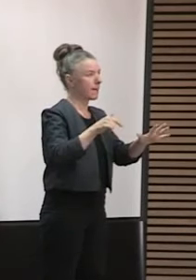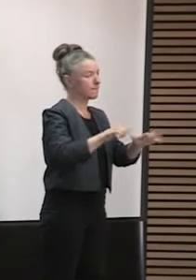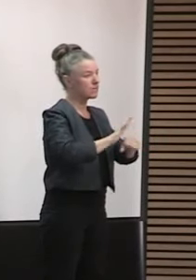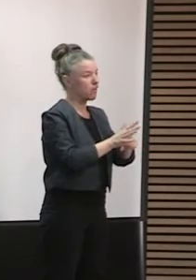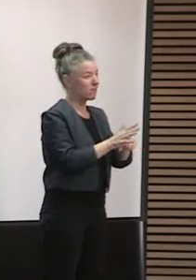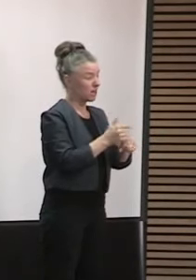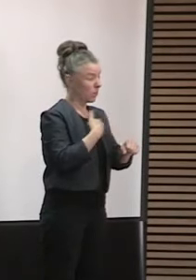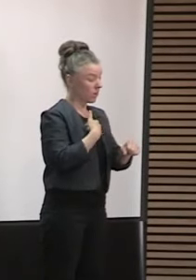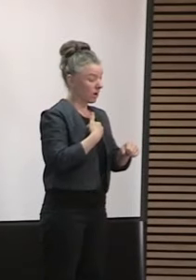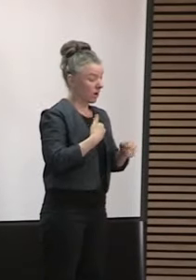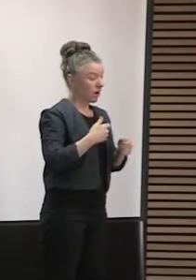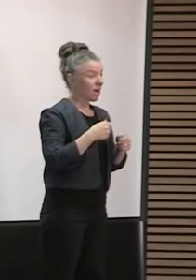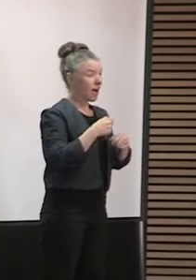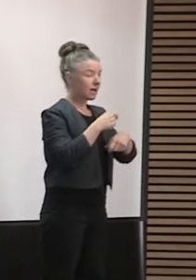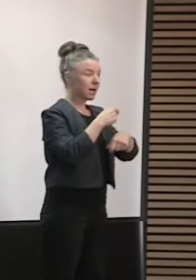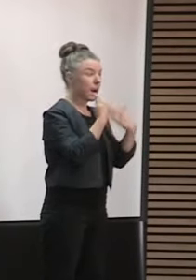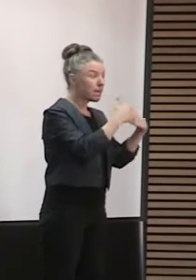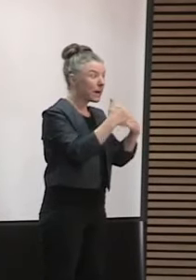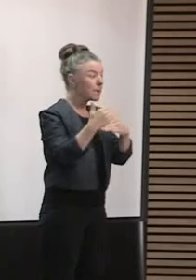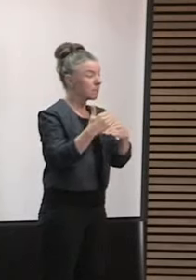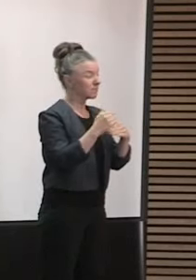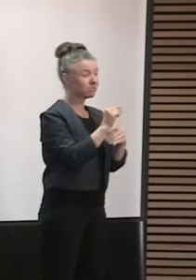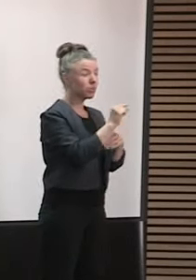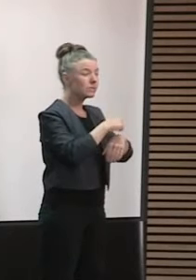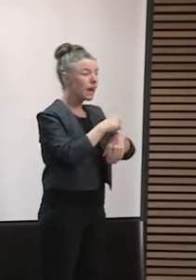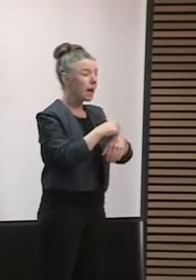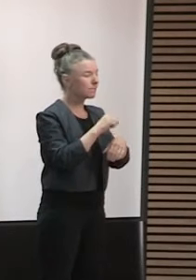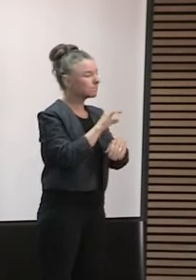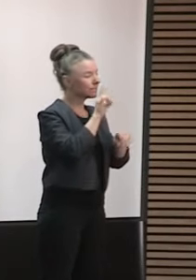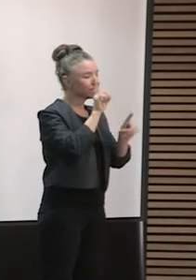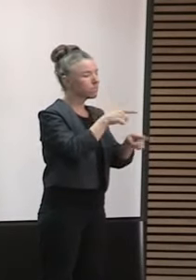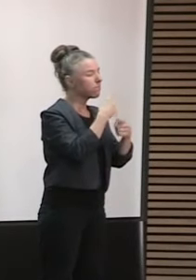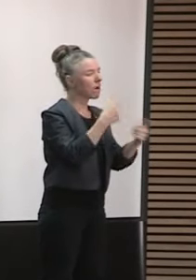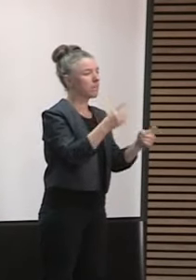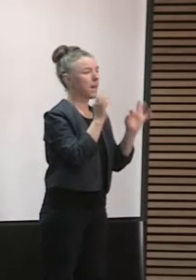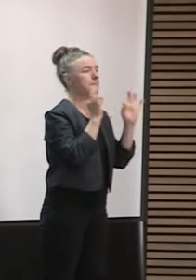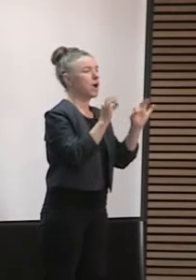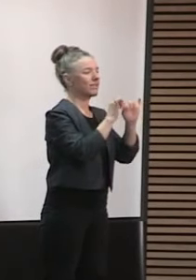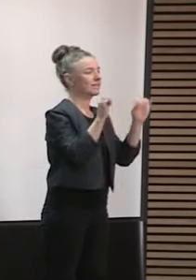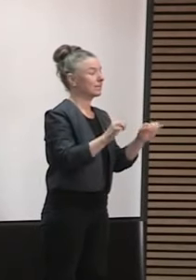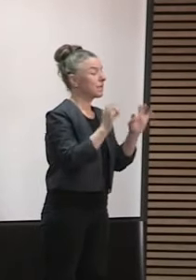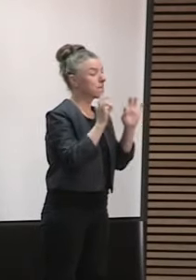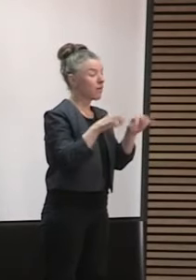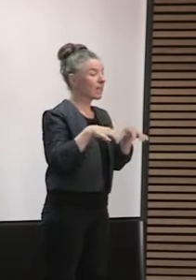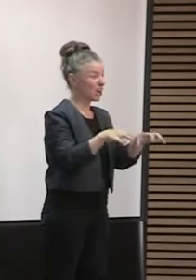yesterday you had roughly 2 million scans, roughly per scan per person per day. How